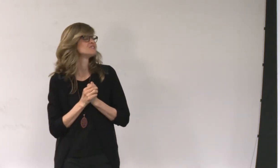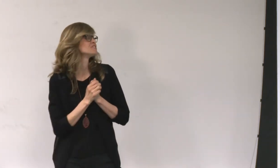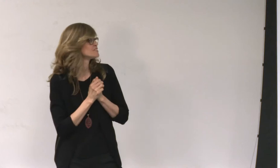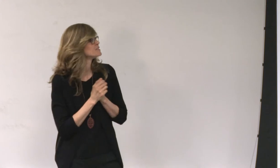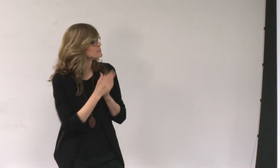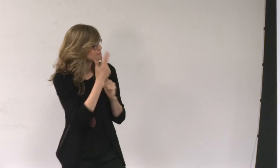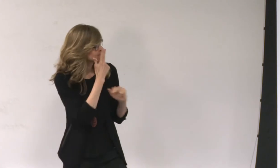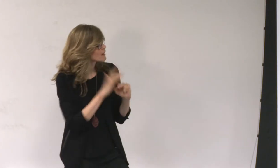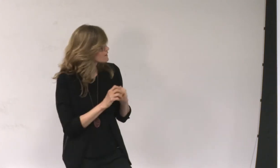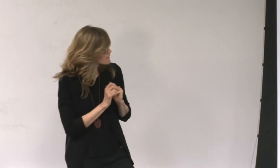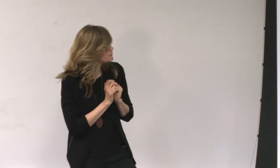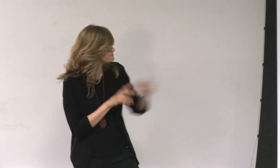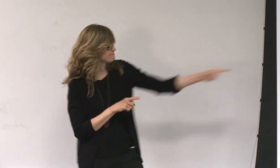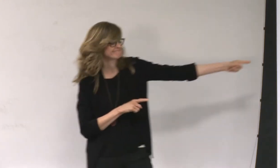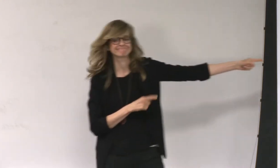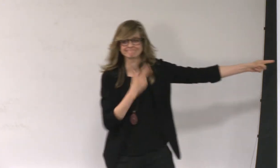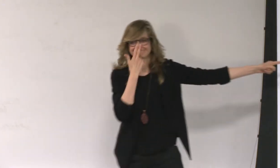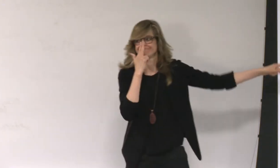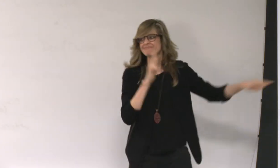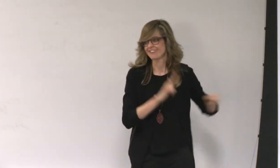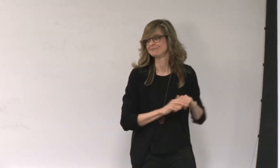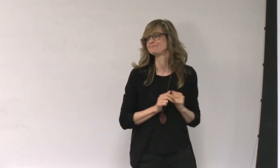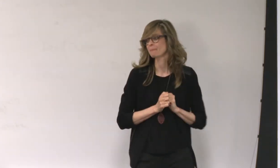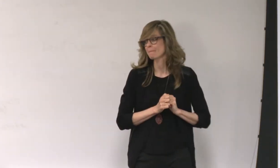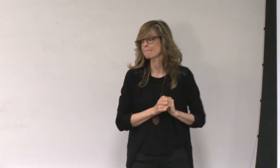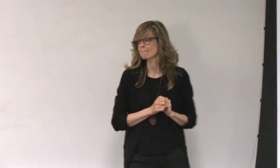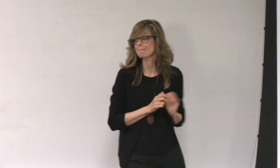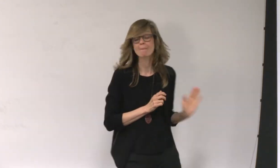FOR MEDICAL STUDENTS. AND THAT WAS FUN.